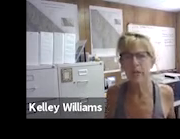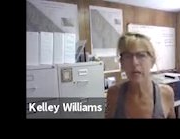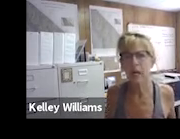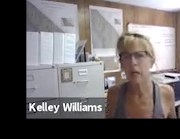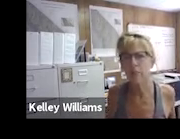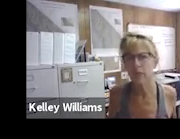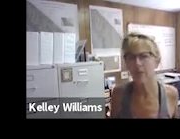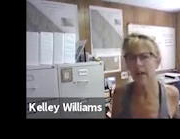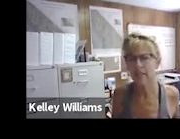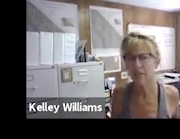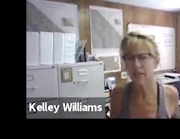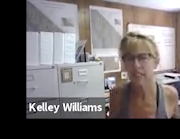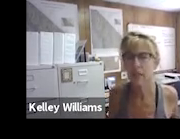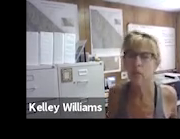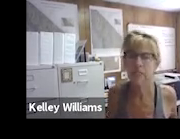Kelley Williams: So we have a few remaining that we've also.